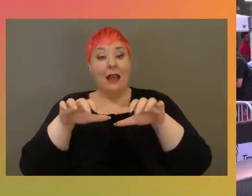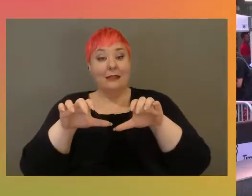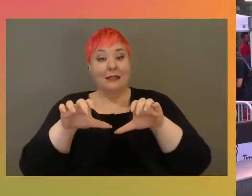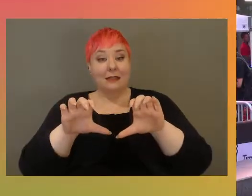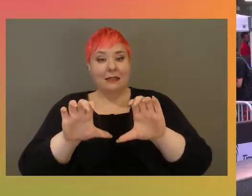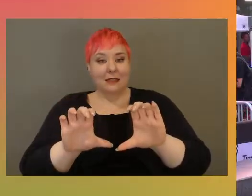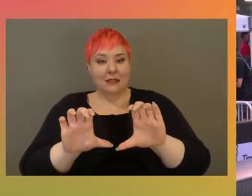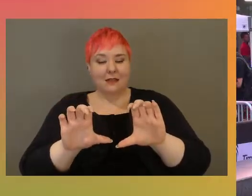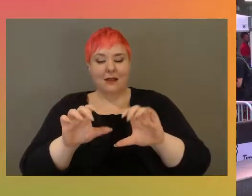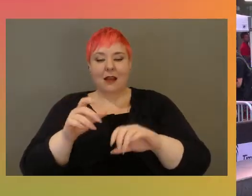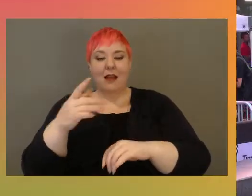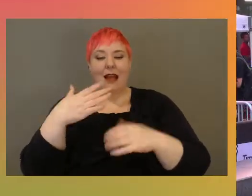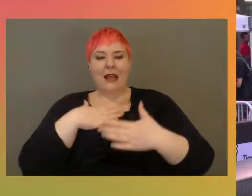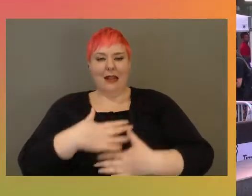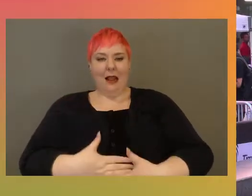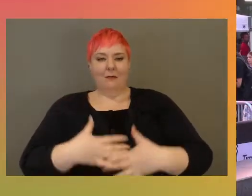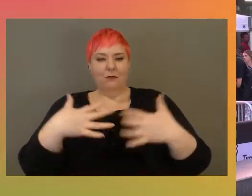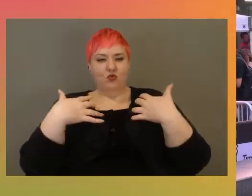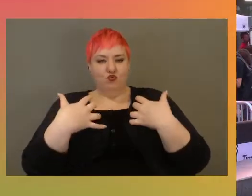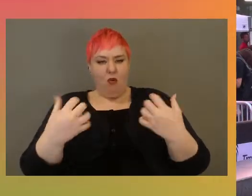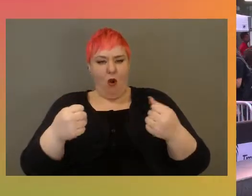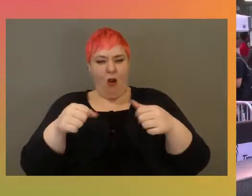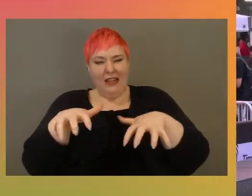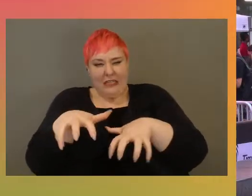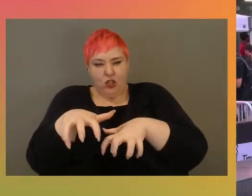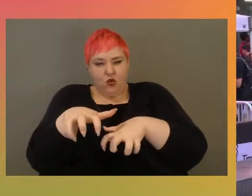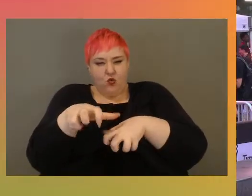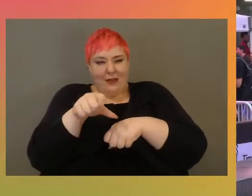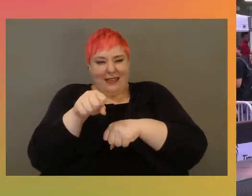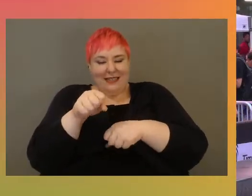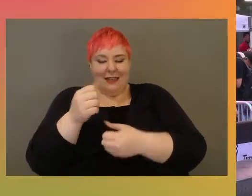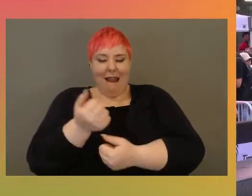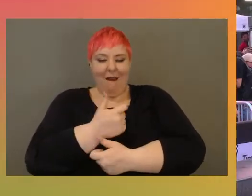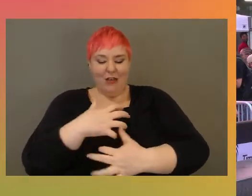REACH THE HEELS STRONGLY. EVEN MORE, THIGHS TO THE SKY.